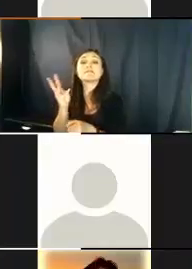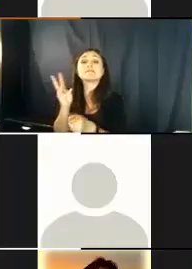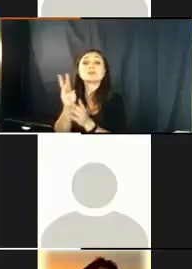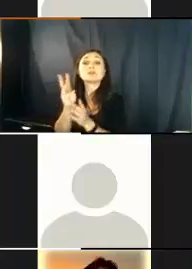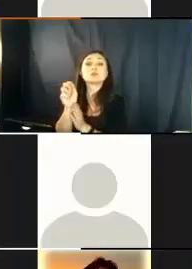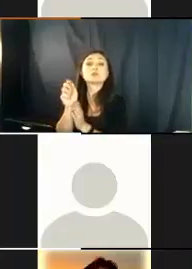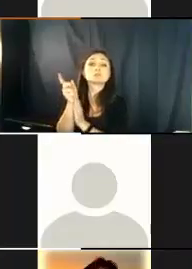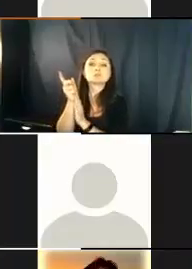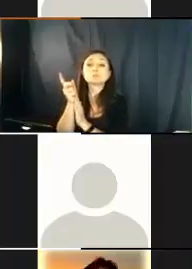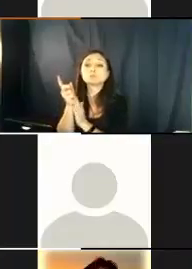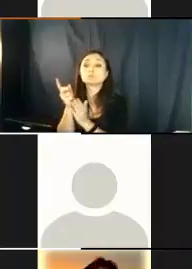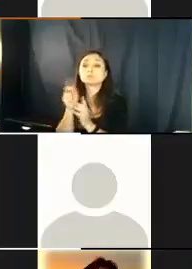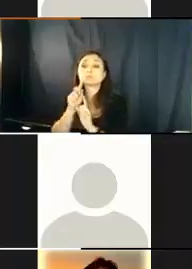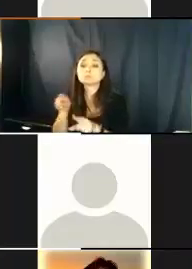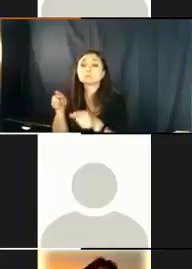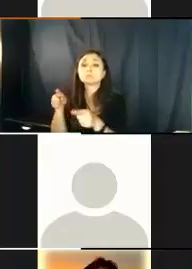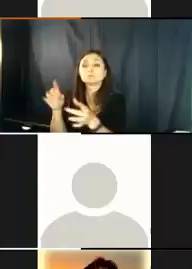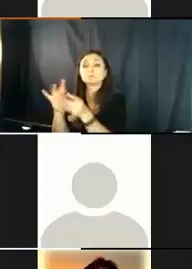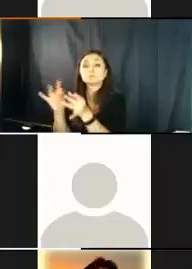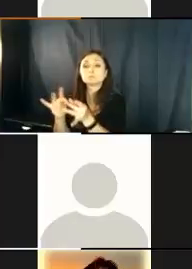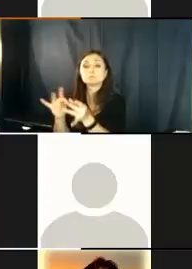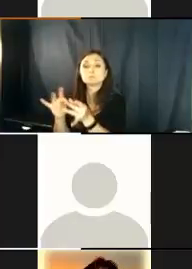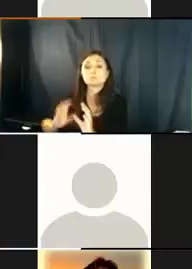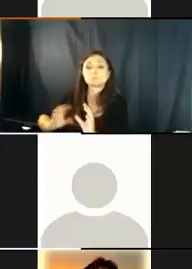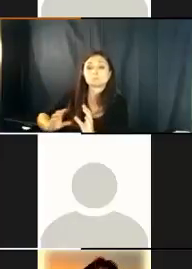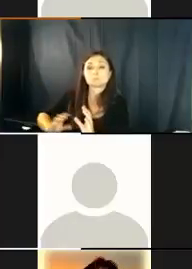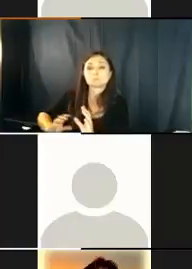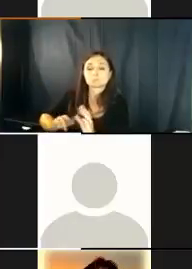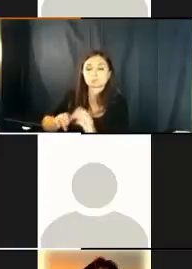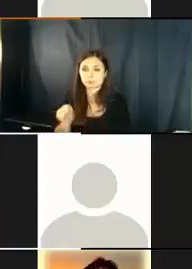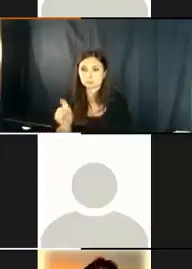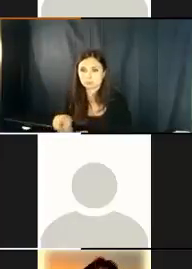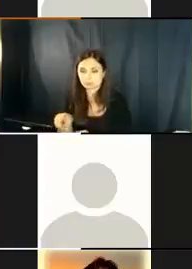I see them coming in now. Celeste: thanks yeah. Absolutely a paradigm shift.